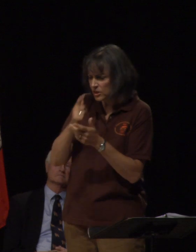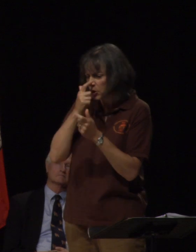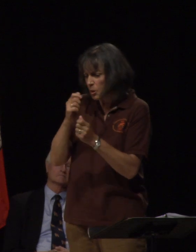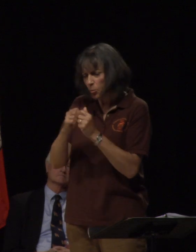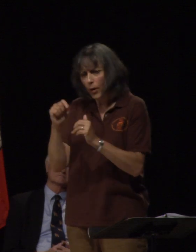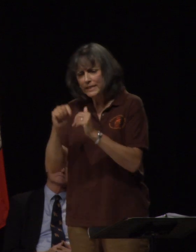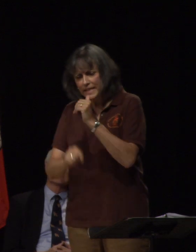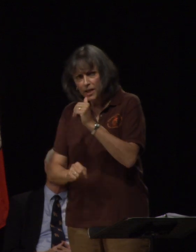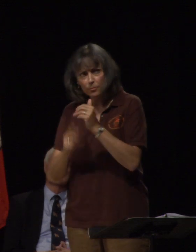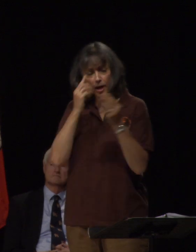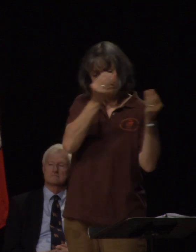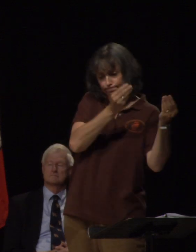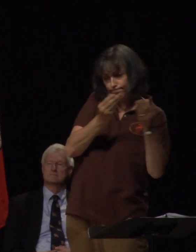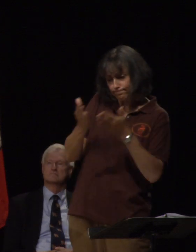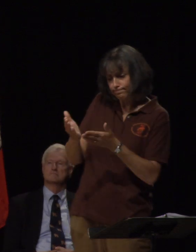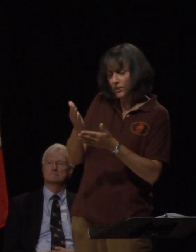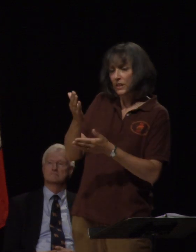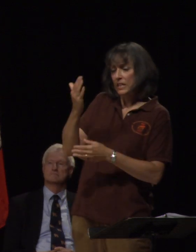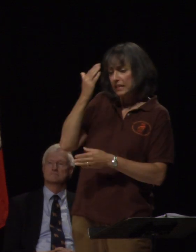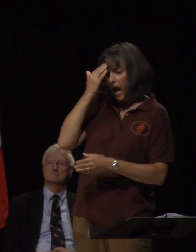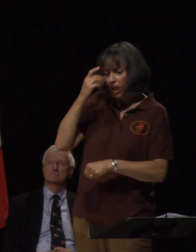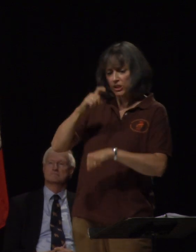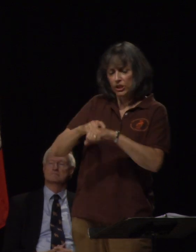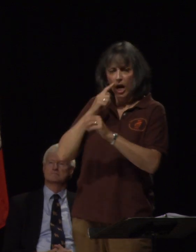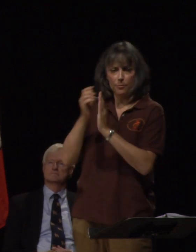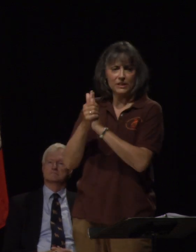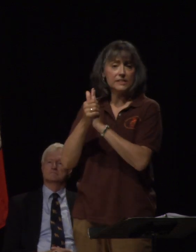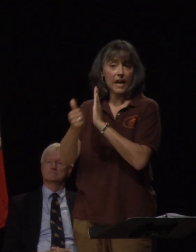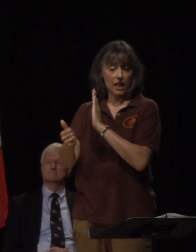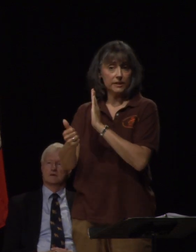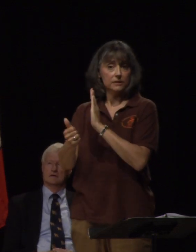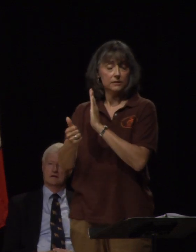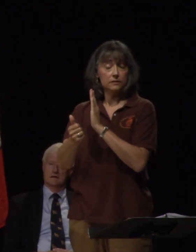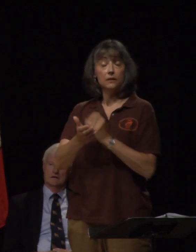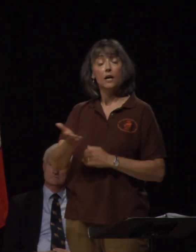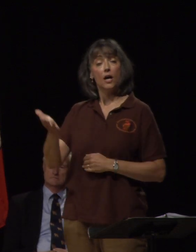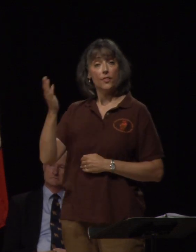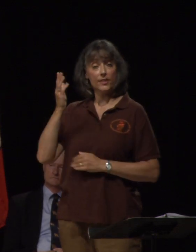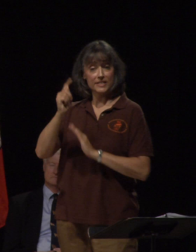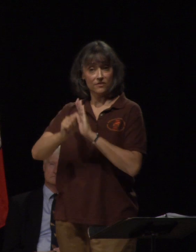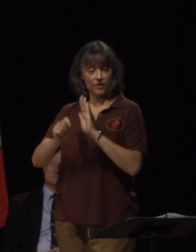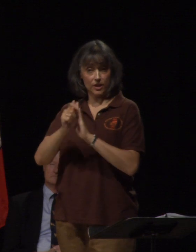TIME AND TALENTS. THIS VIDEO THIS MORNING FEATURES